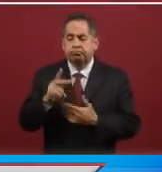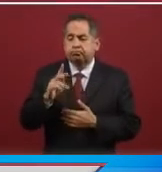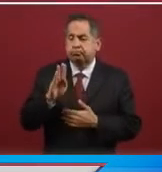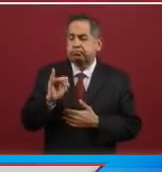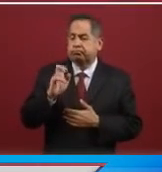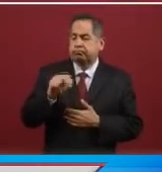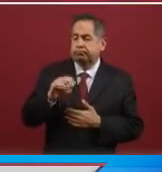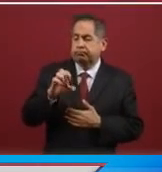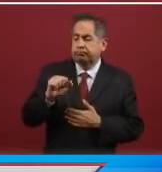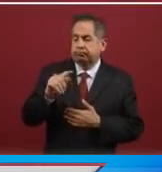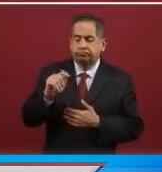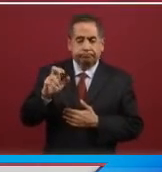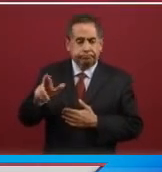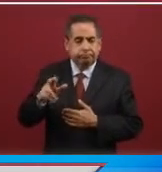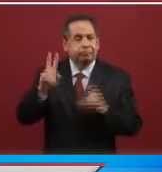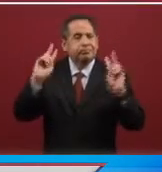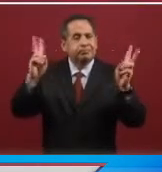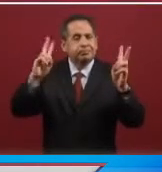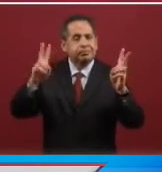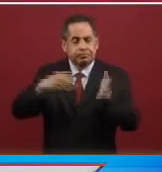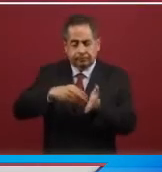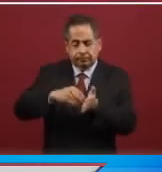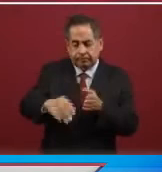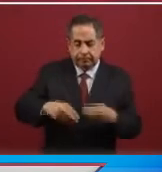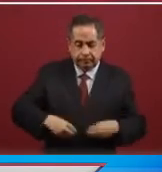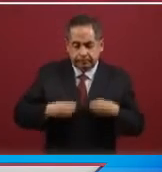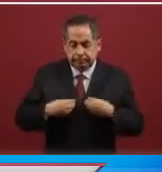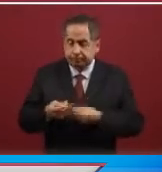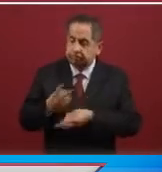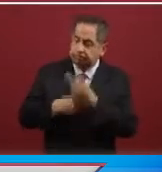The criminal gangs pay bribes for 15 million pesos per convoy